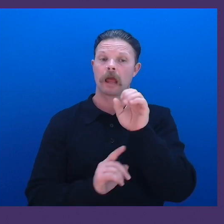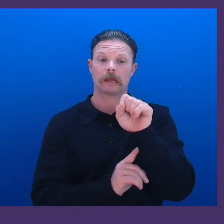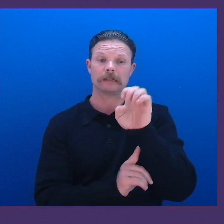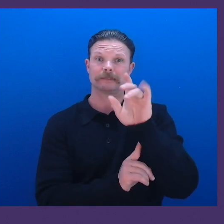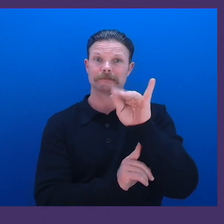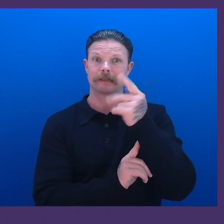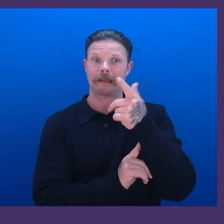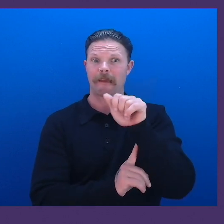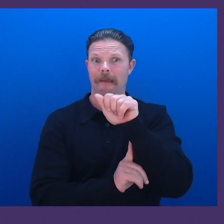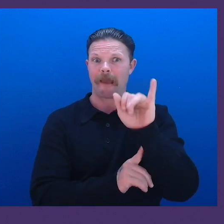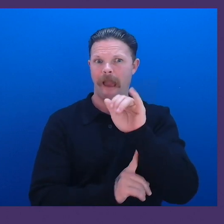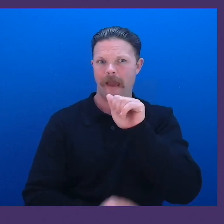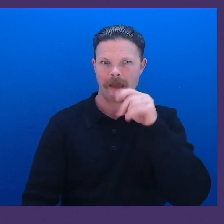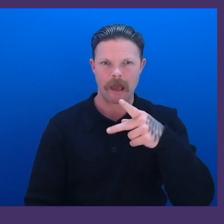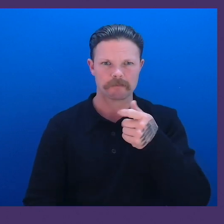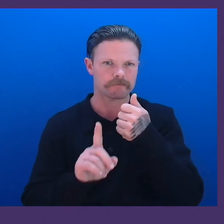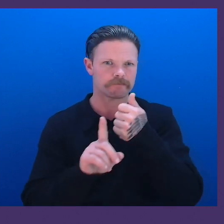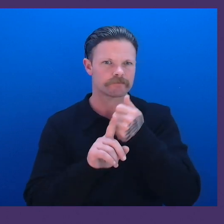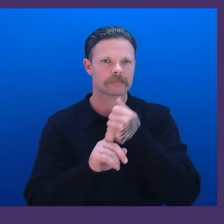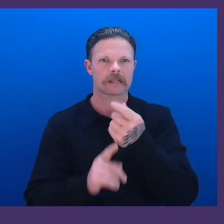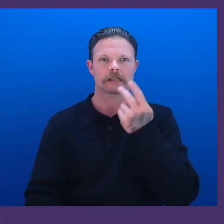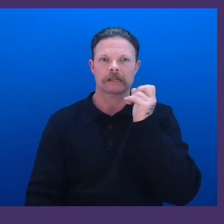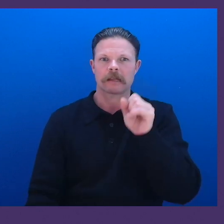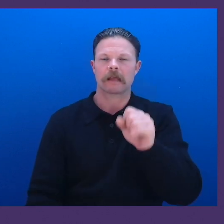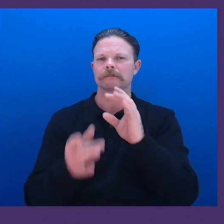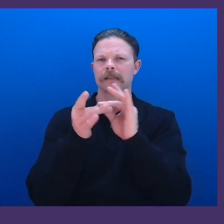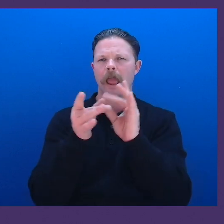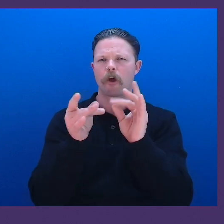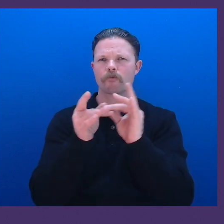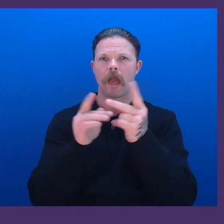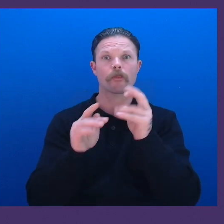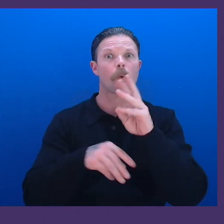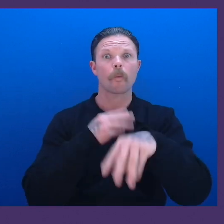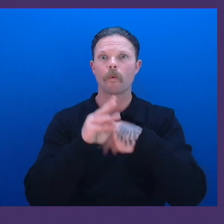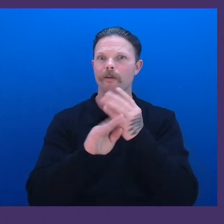This app has been designed with and for the blind and low vision community.